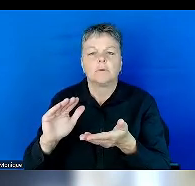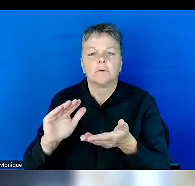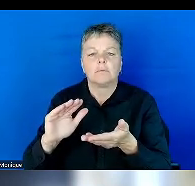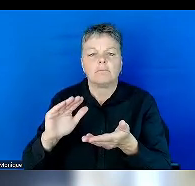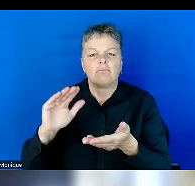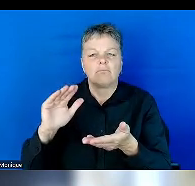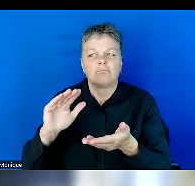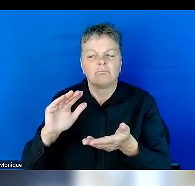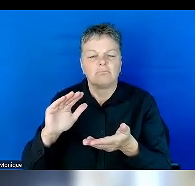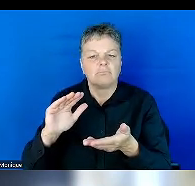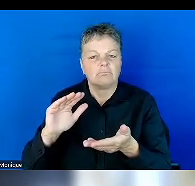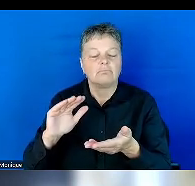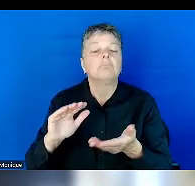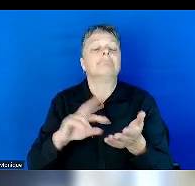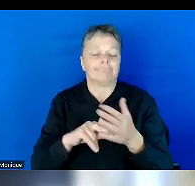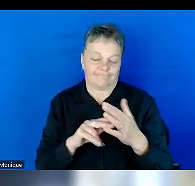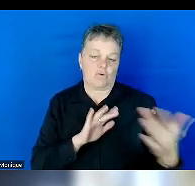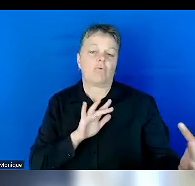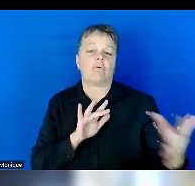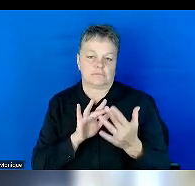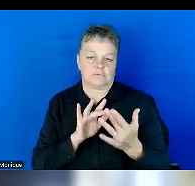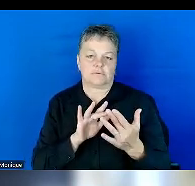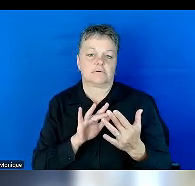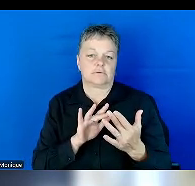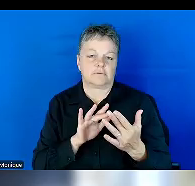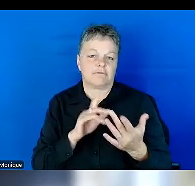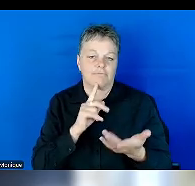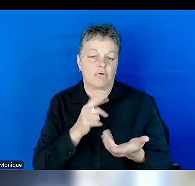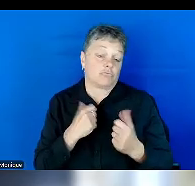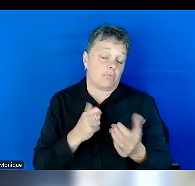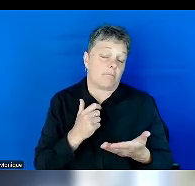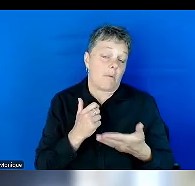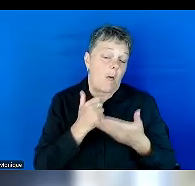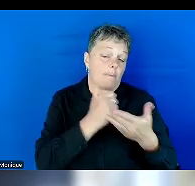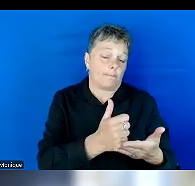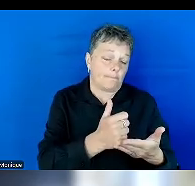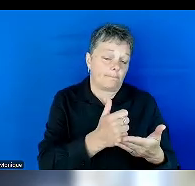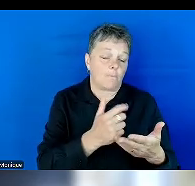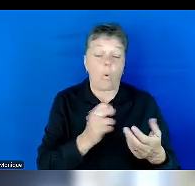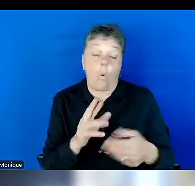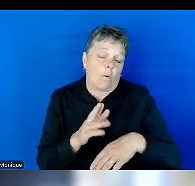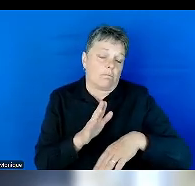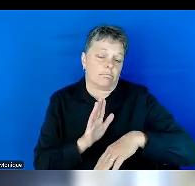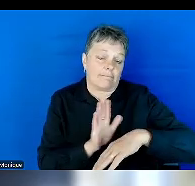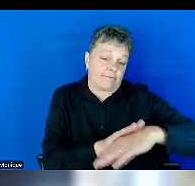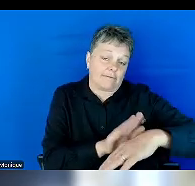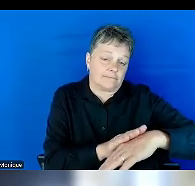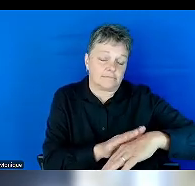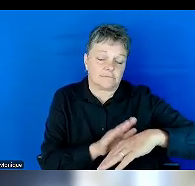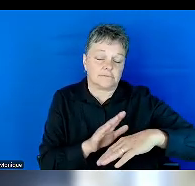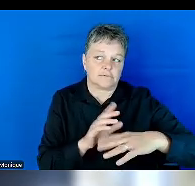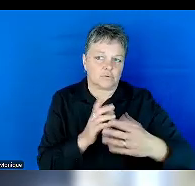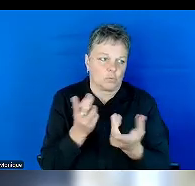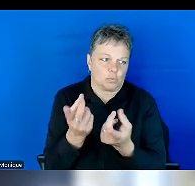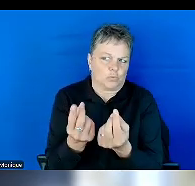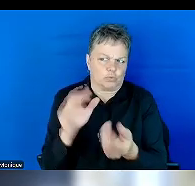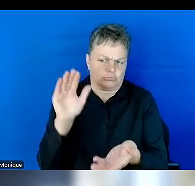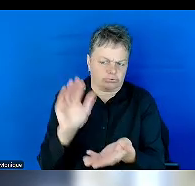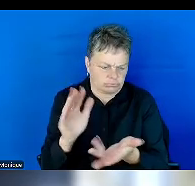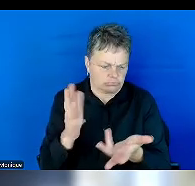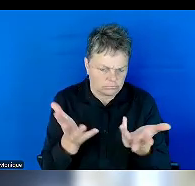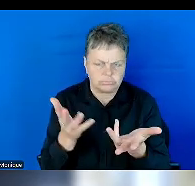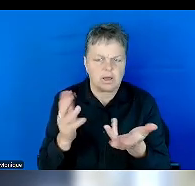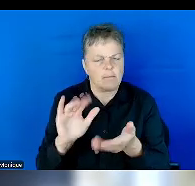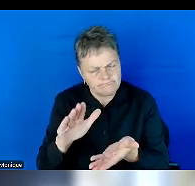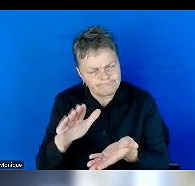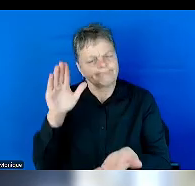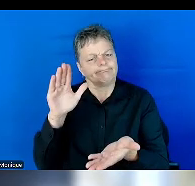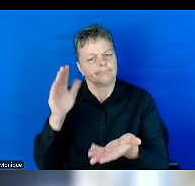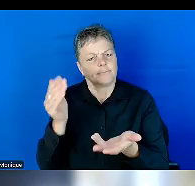contact us to get some help uh about or advice on what to do about that. Um, and as well we also do